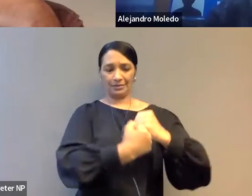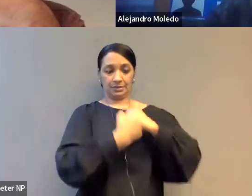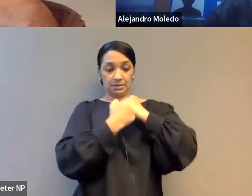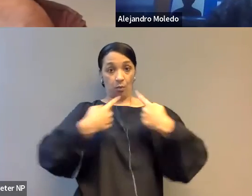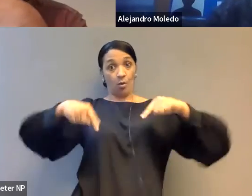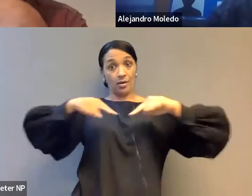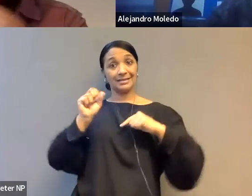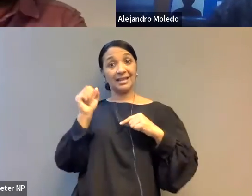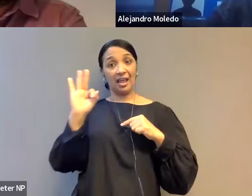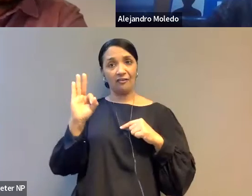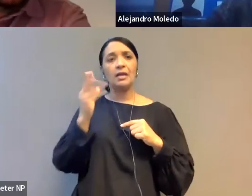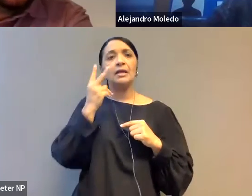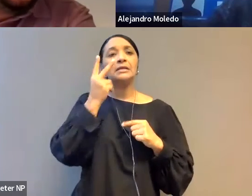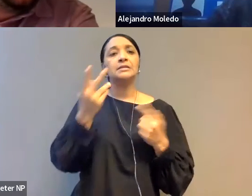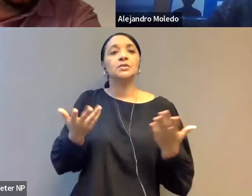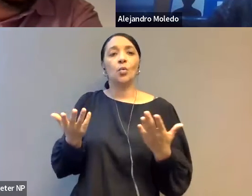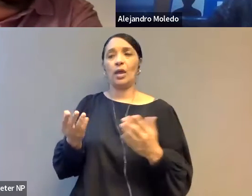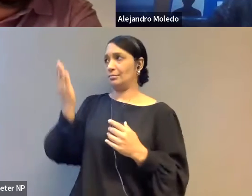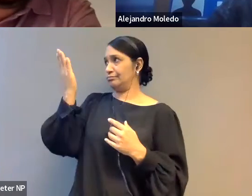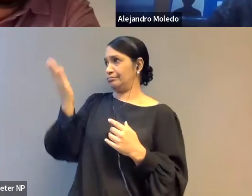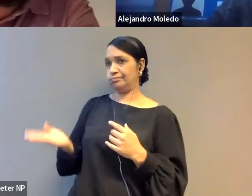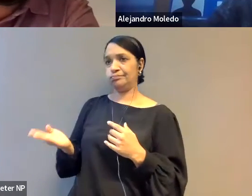here you can find as well our proposals for amendments